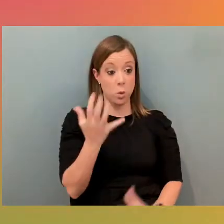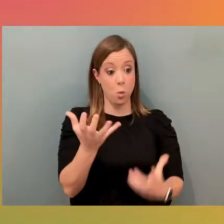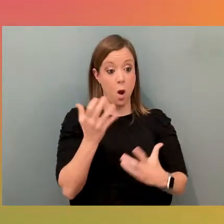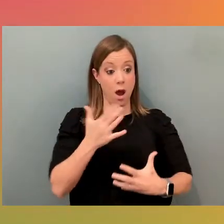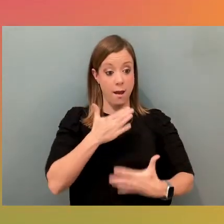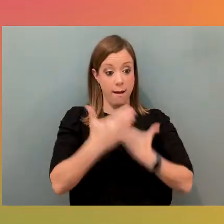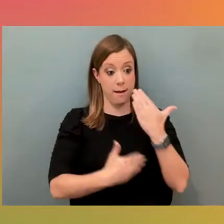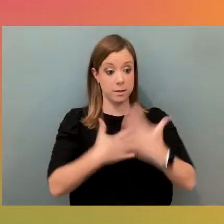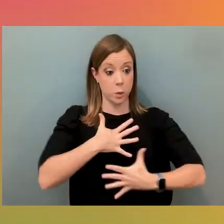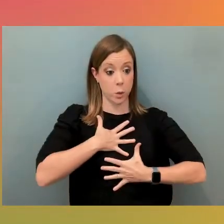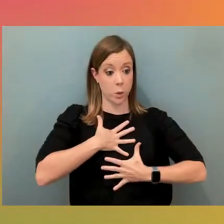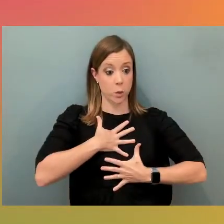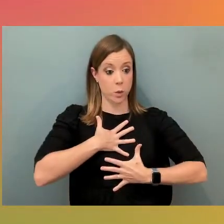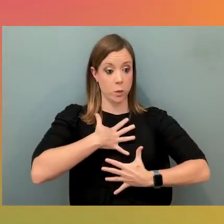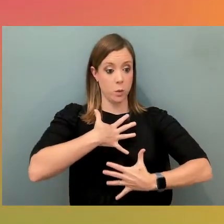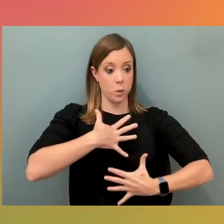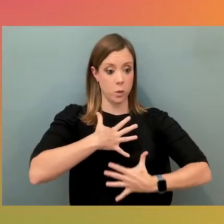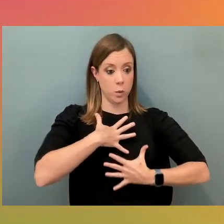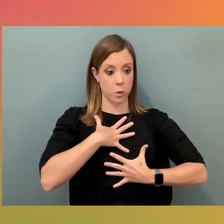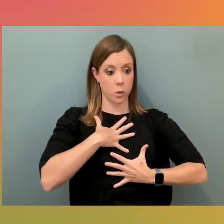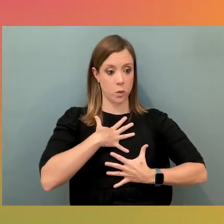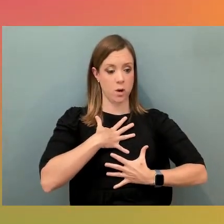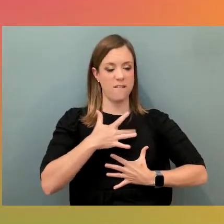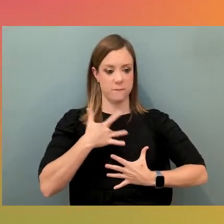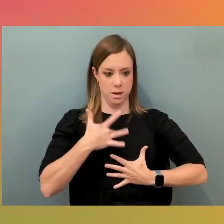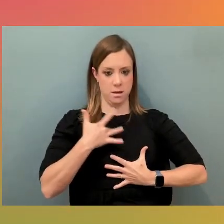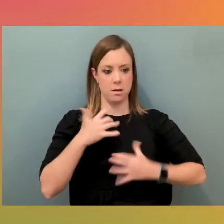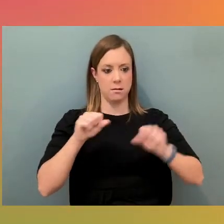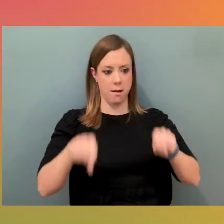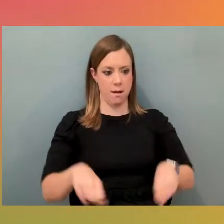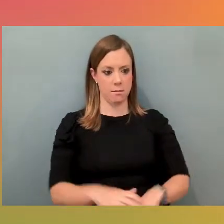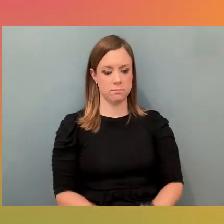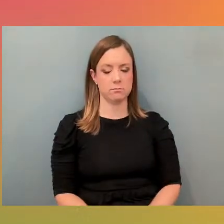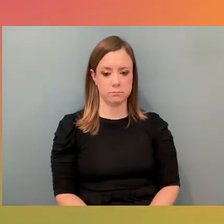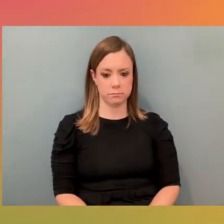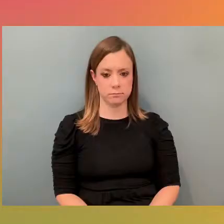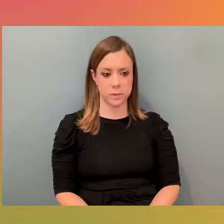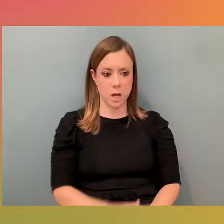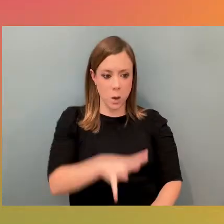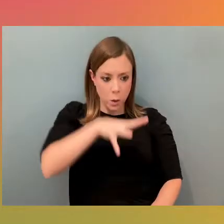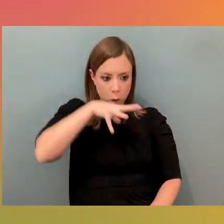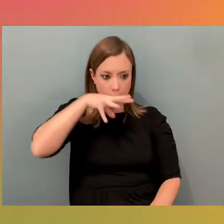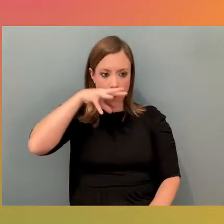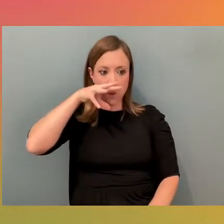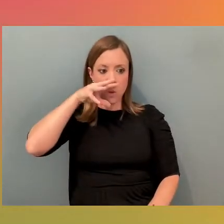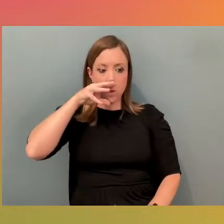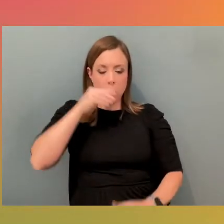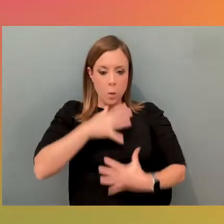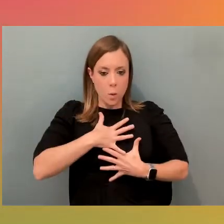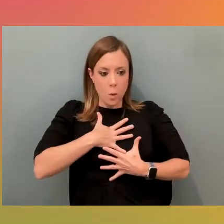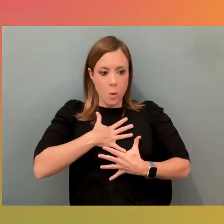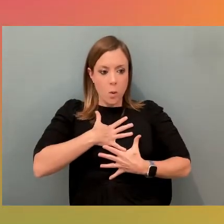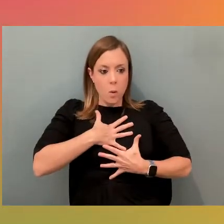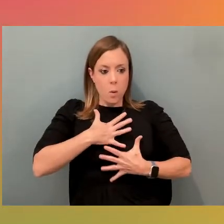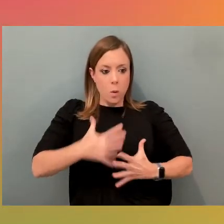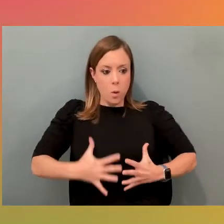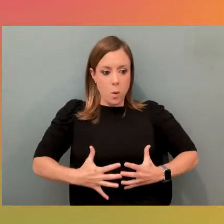LENGTH. IF YOU WOULD LIKE TO BRING YOUR HANDS ONTO YOUR BODY, YOU ARE